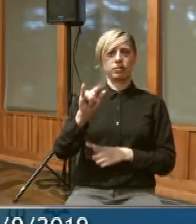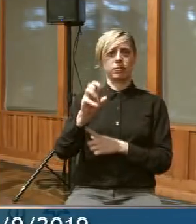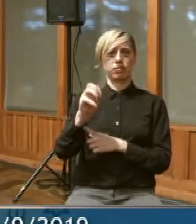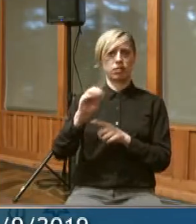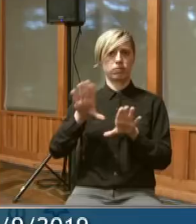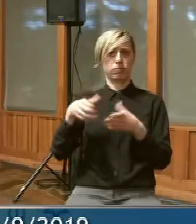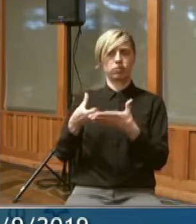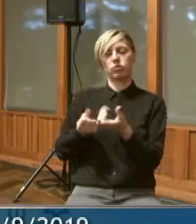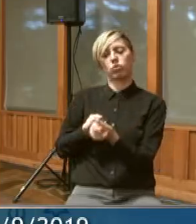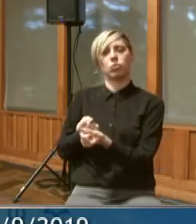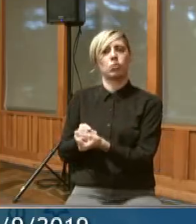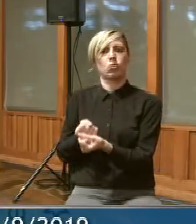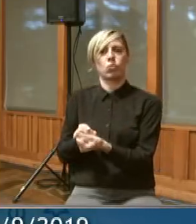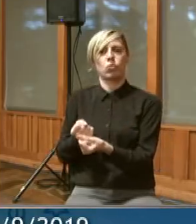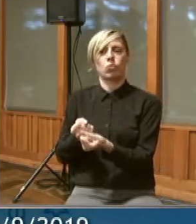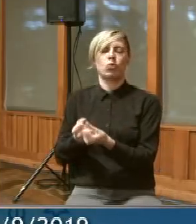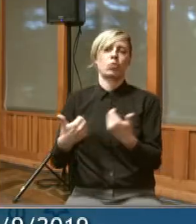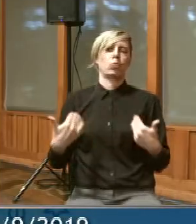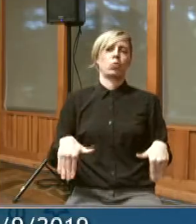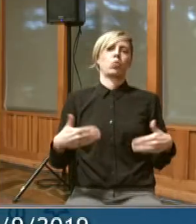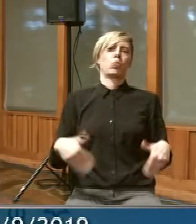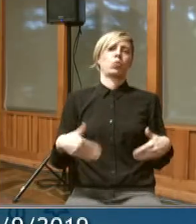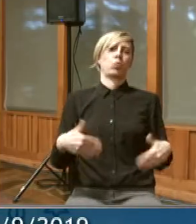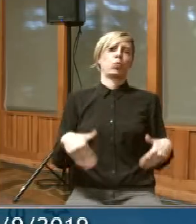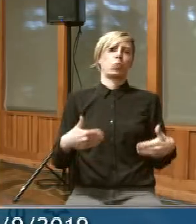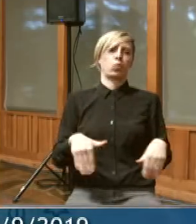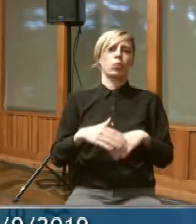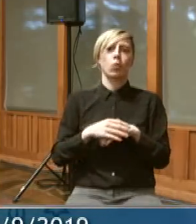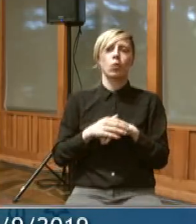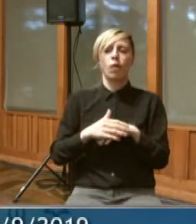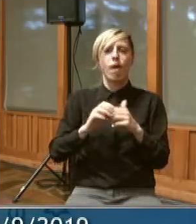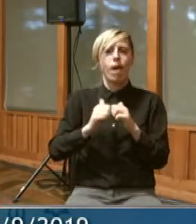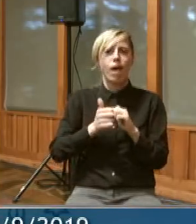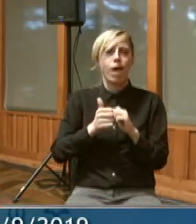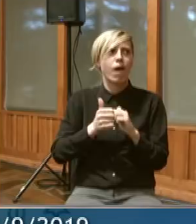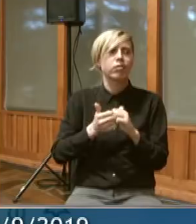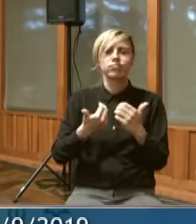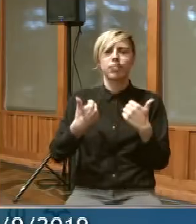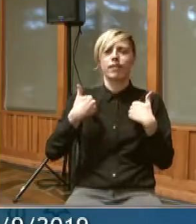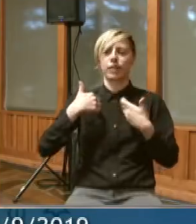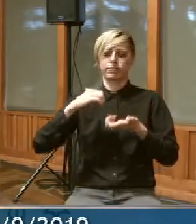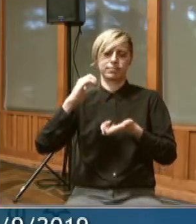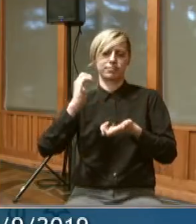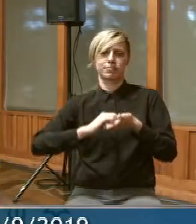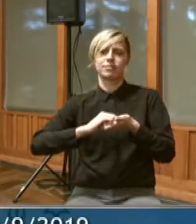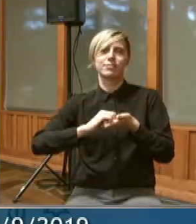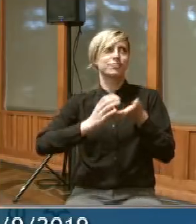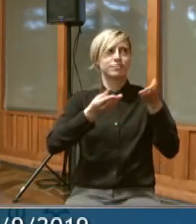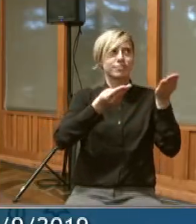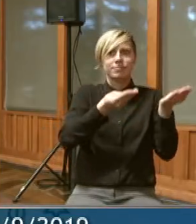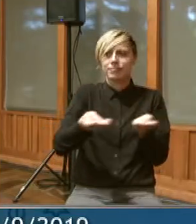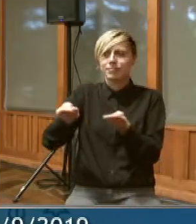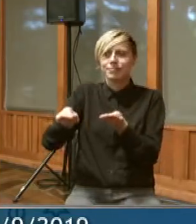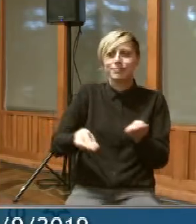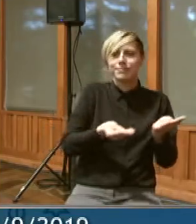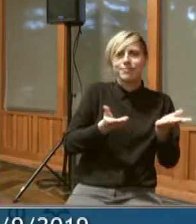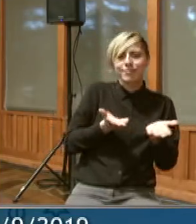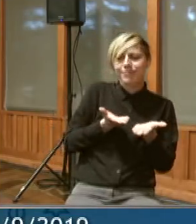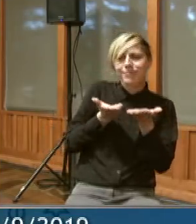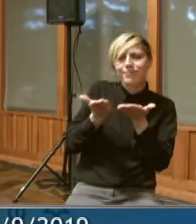BRINGING PEOPLE HERE. THEY ARE SUPPORTED BY WORK SYSTEMS AND OUR WORK FORCE DEVELOPMENT SYSTEM OVER ALL BY